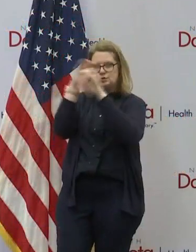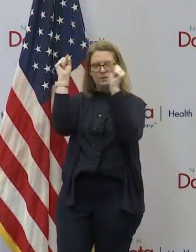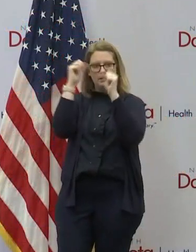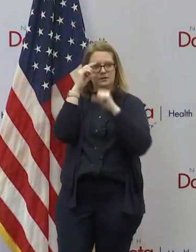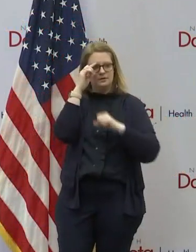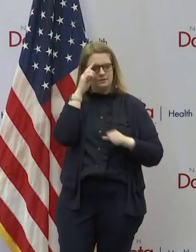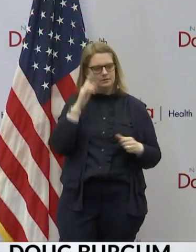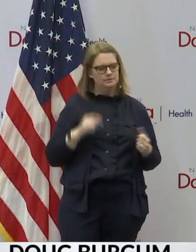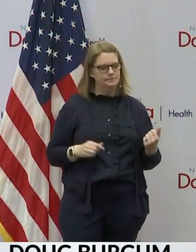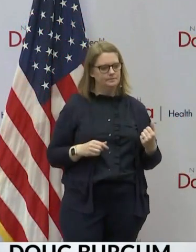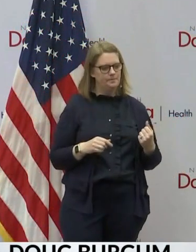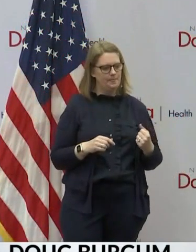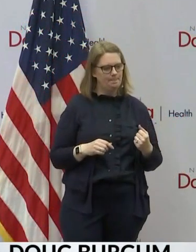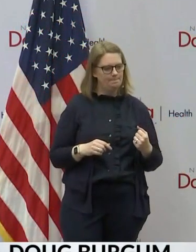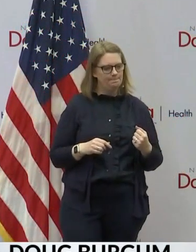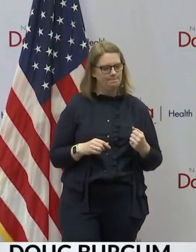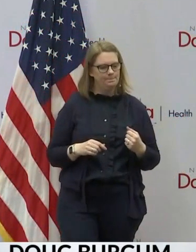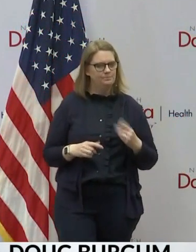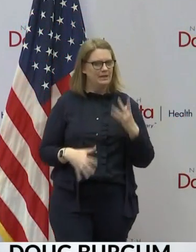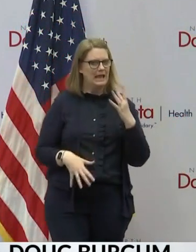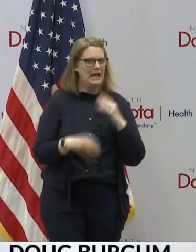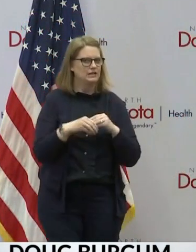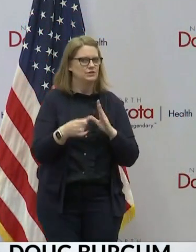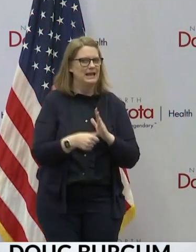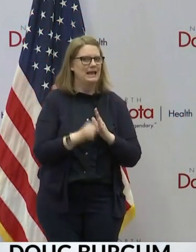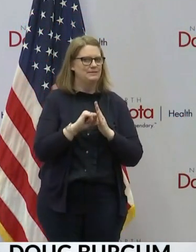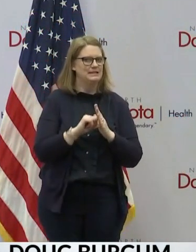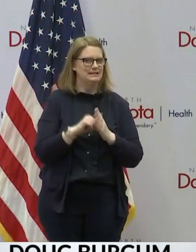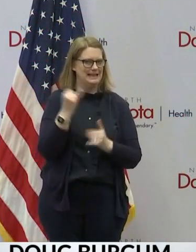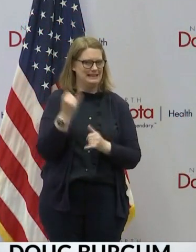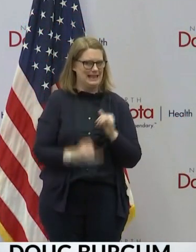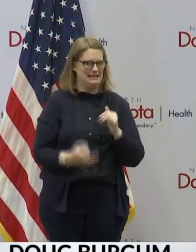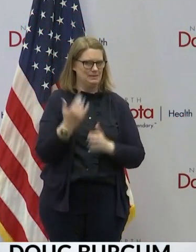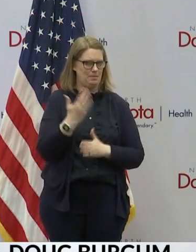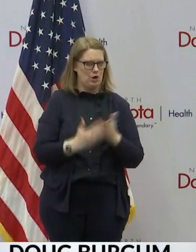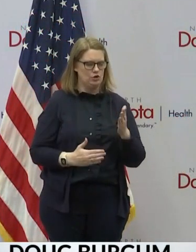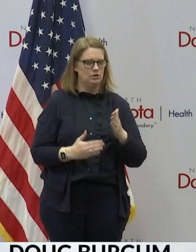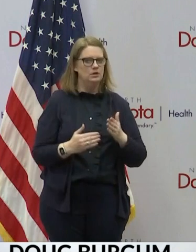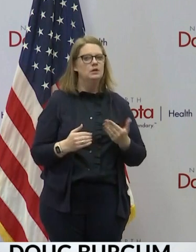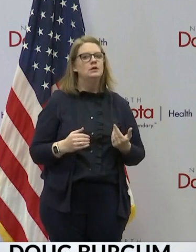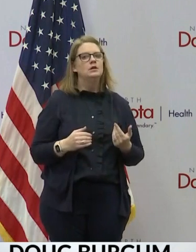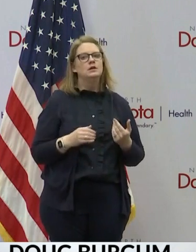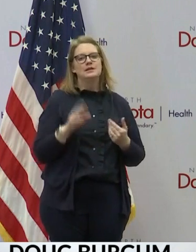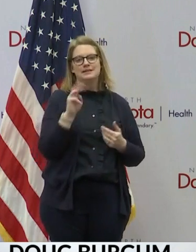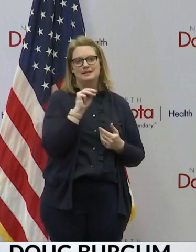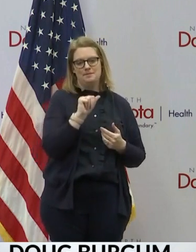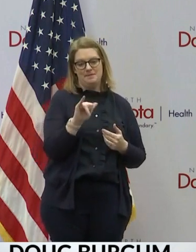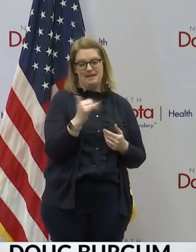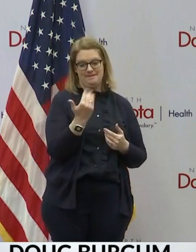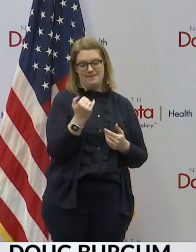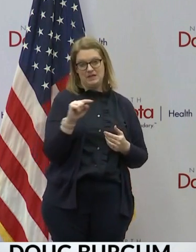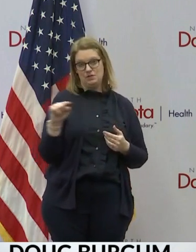THANK YOU. THANK YOU, SUPERINTENDENT, AND I JUST WANT TO PUT A LITTLE